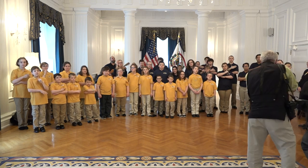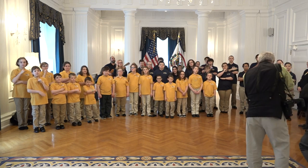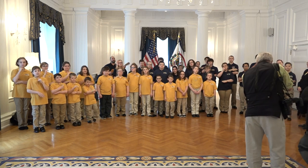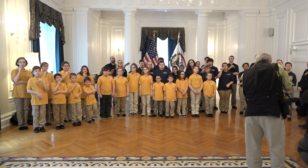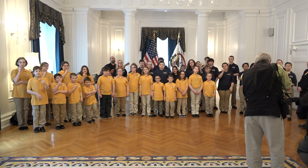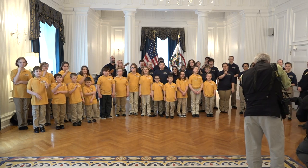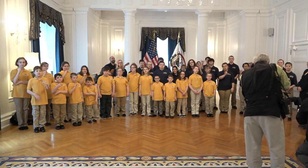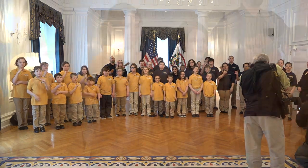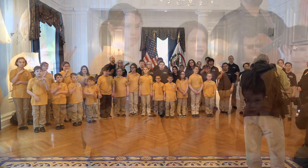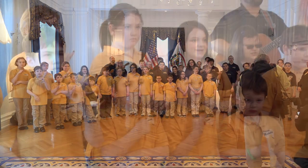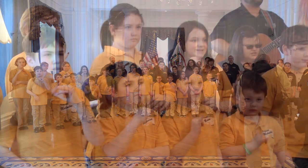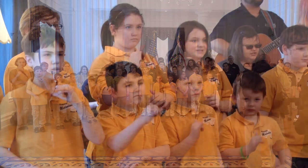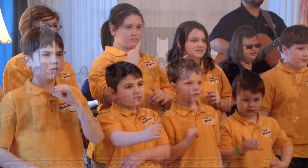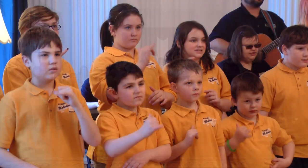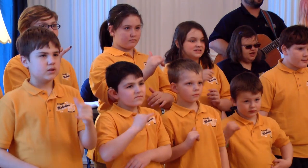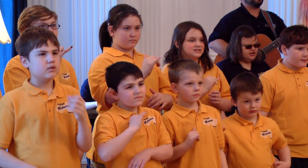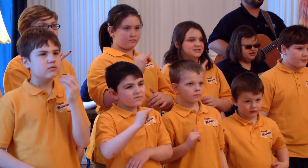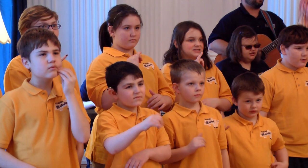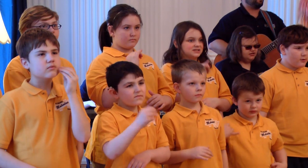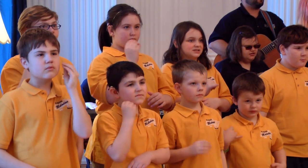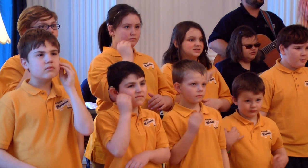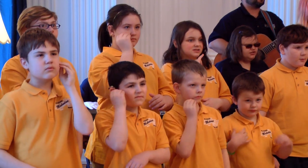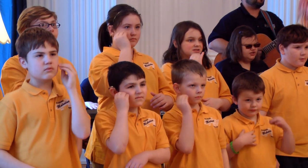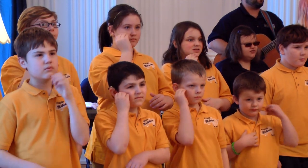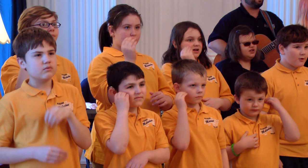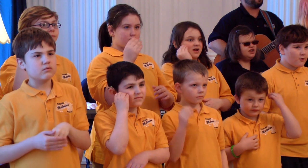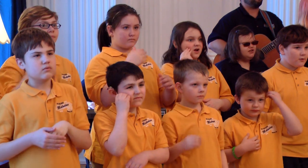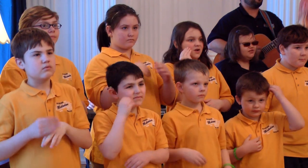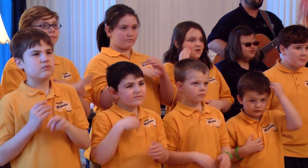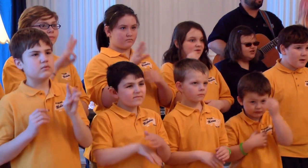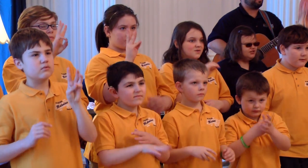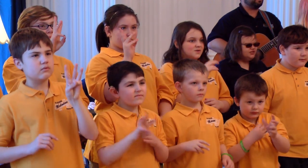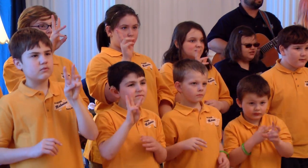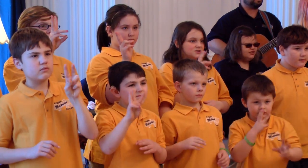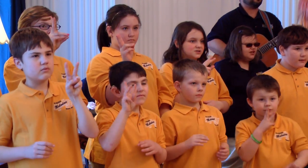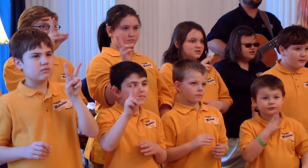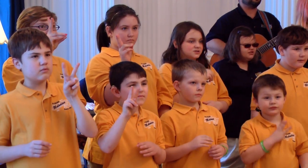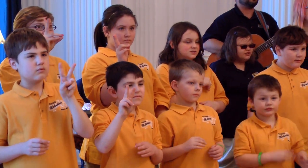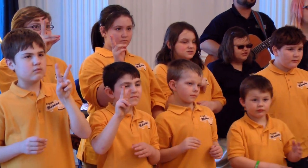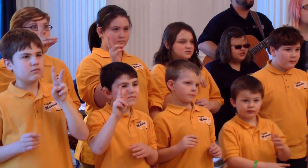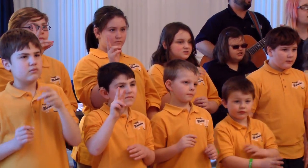Though this may not be just like our homes somewhere among these hills